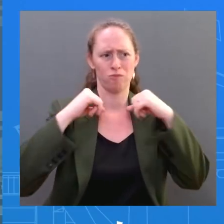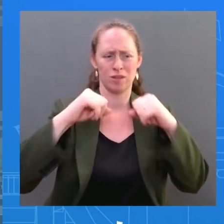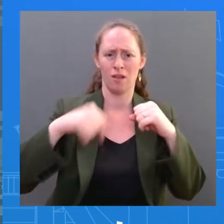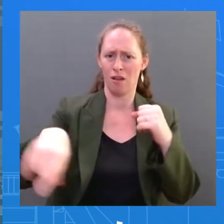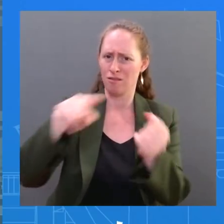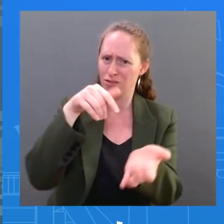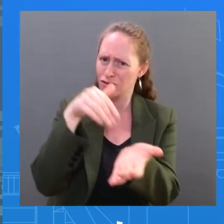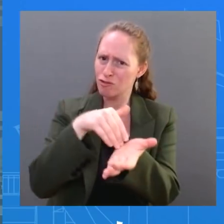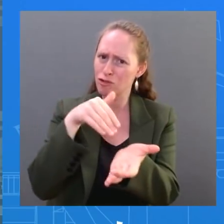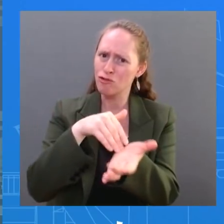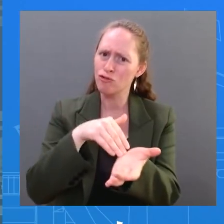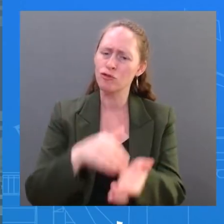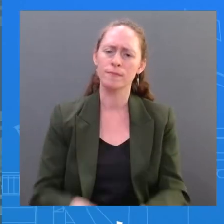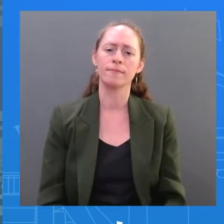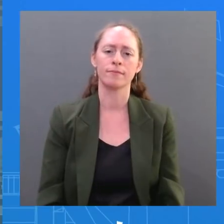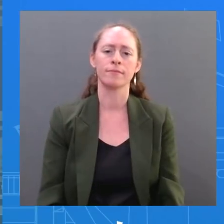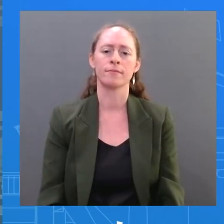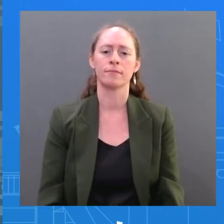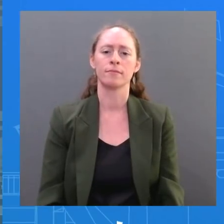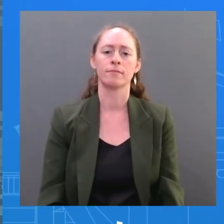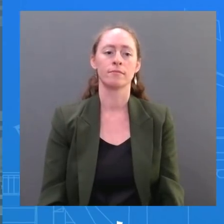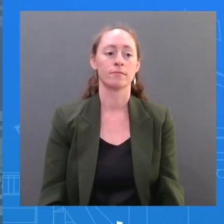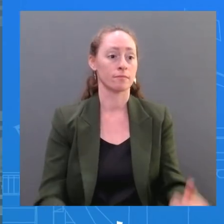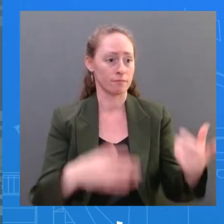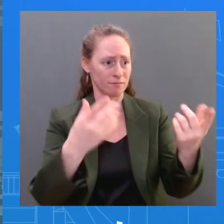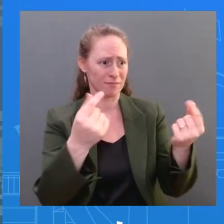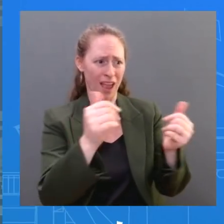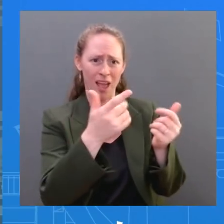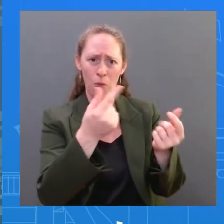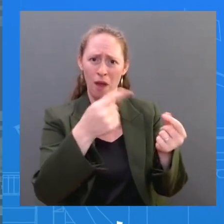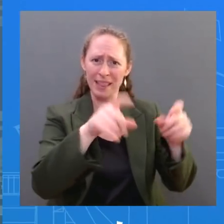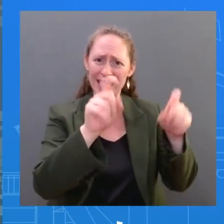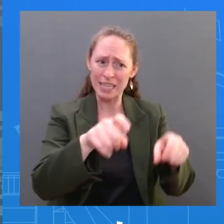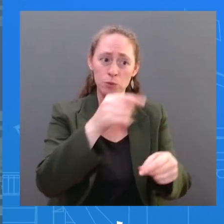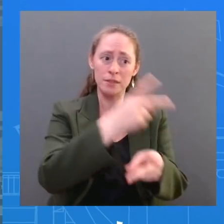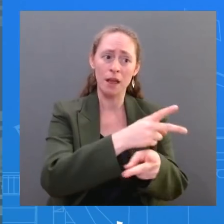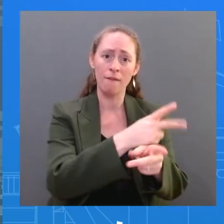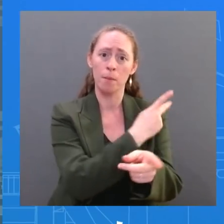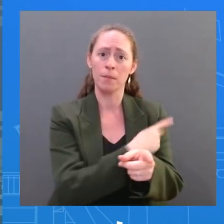and to make sure that their responsibilities but also protect them in this time